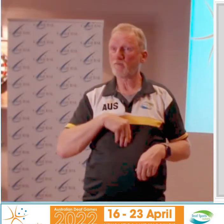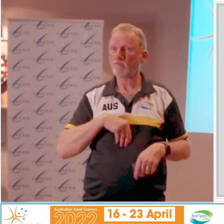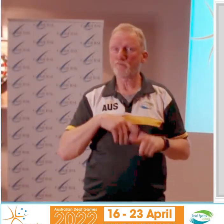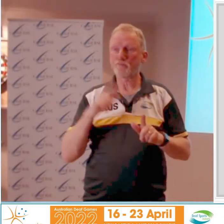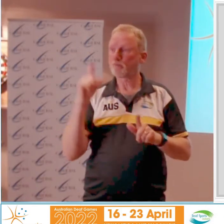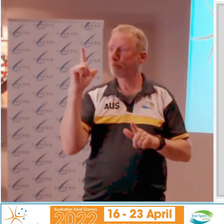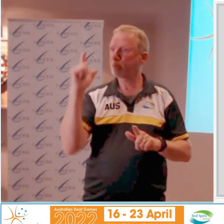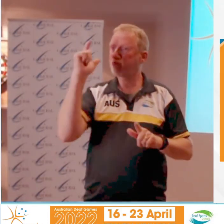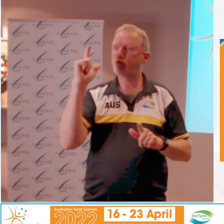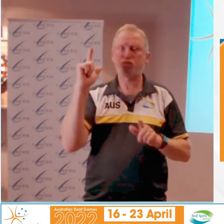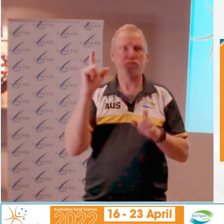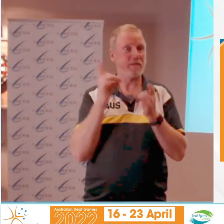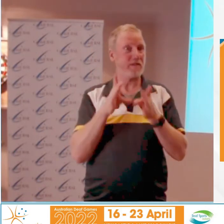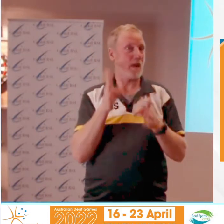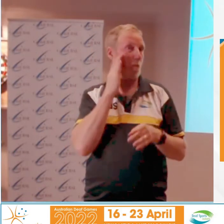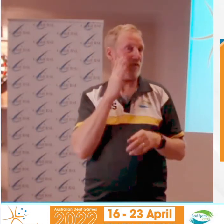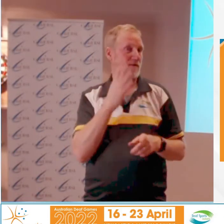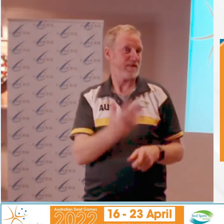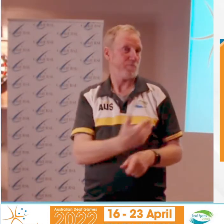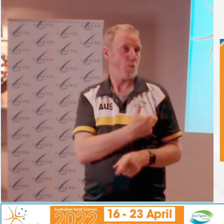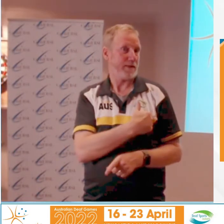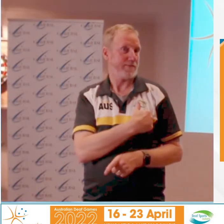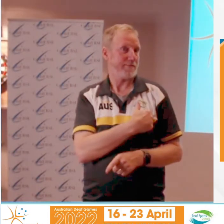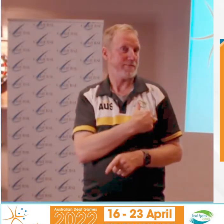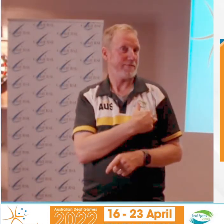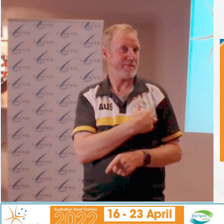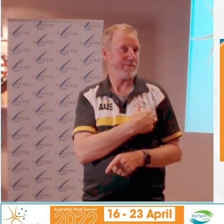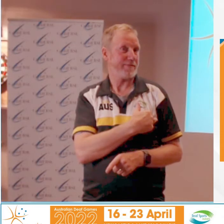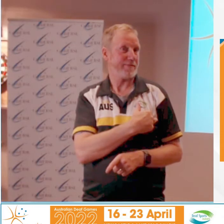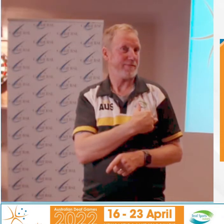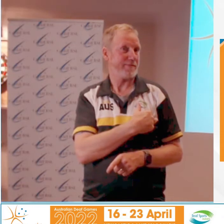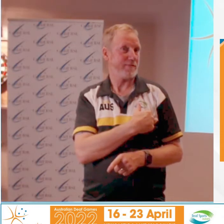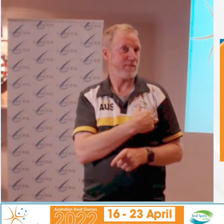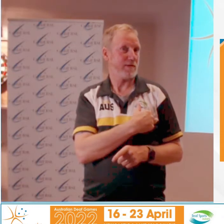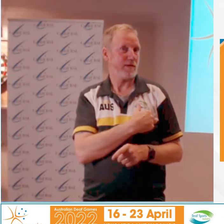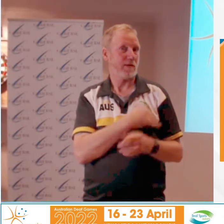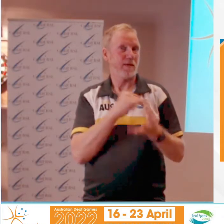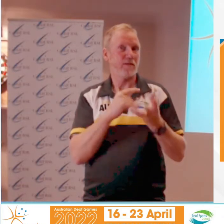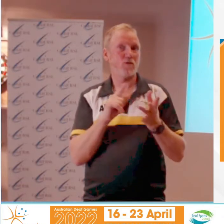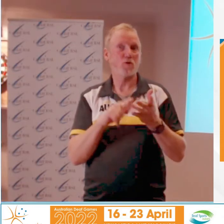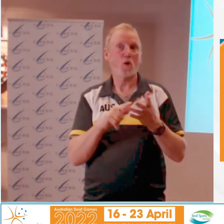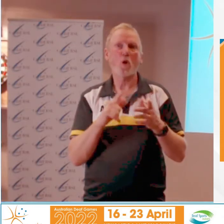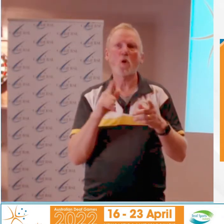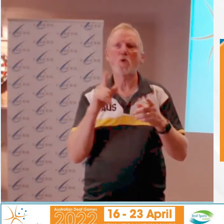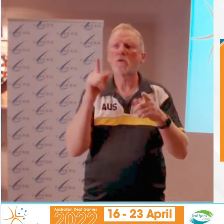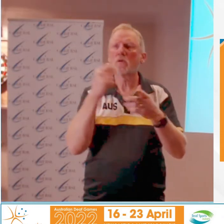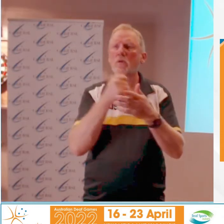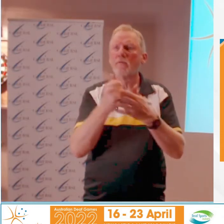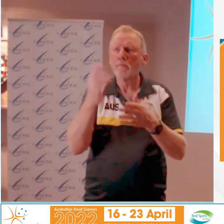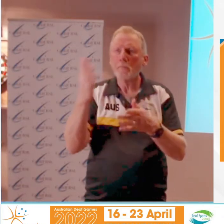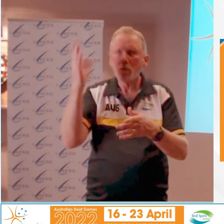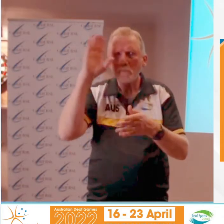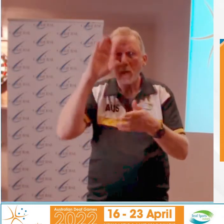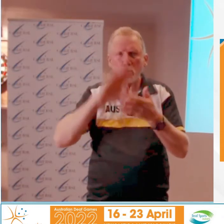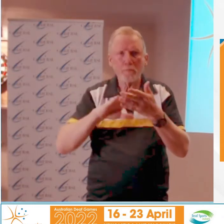games registration that actually opened up this morning so